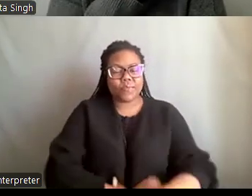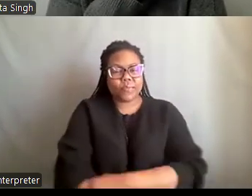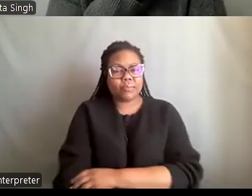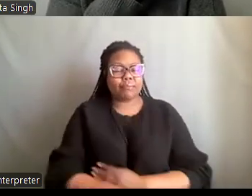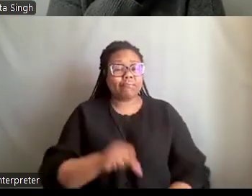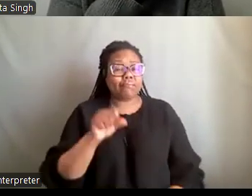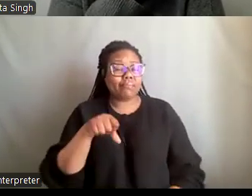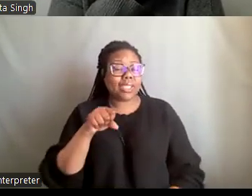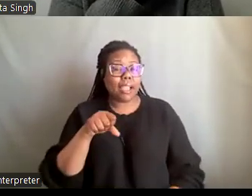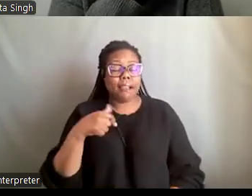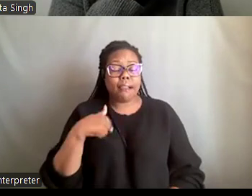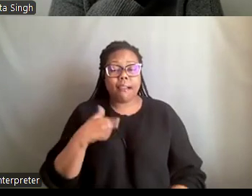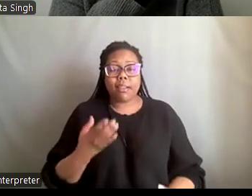you have ideas.